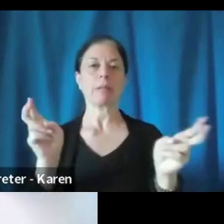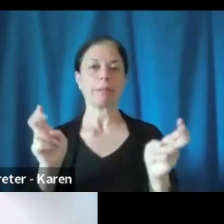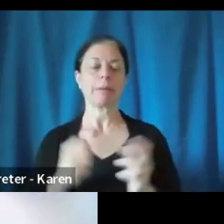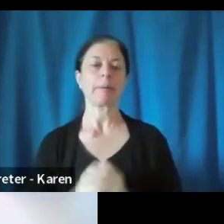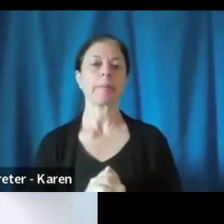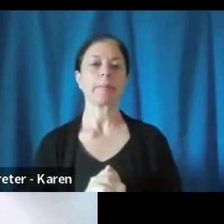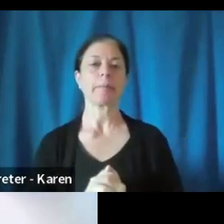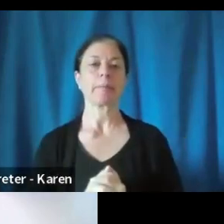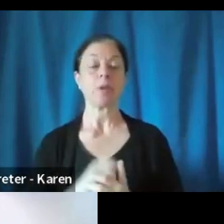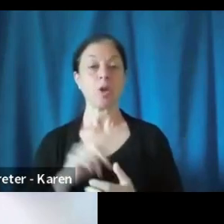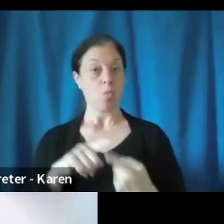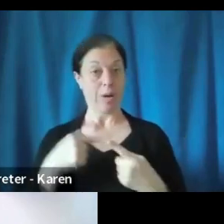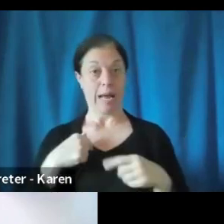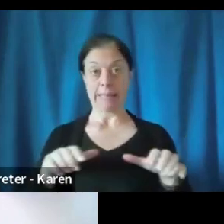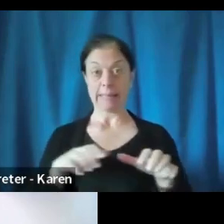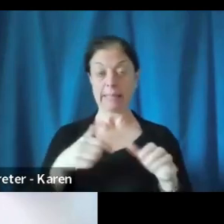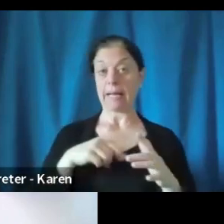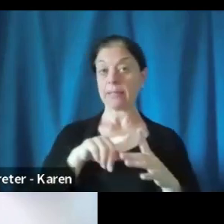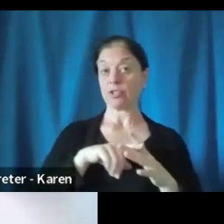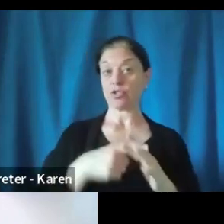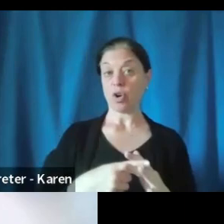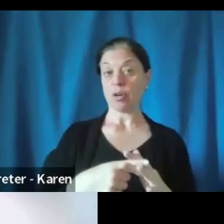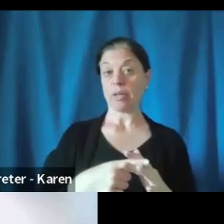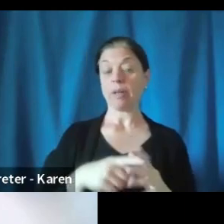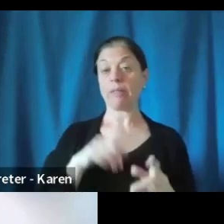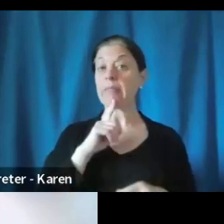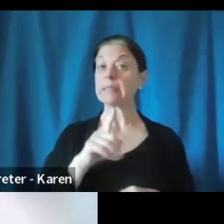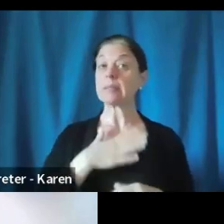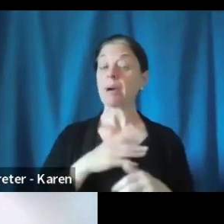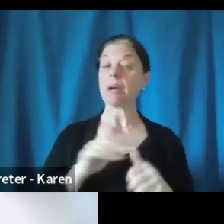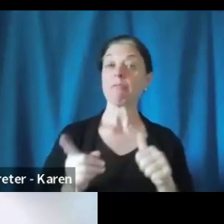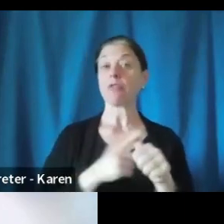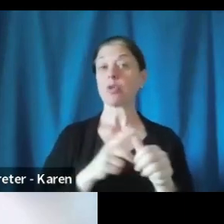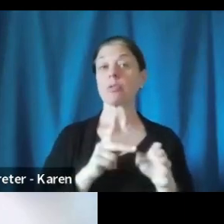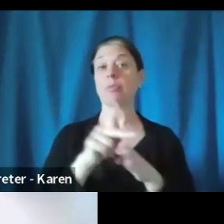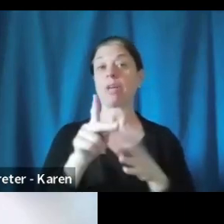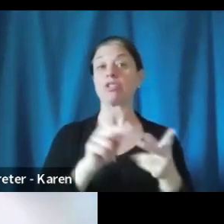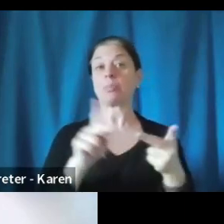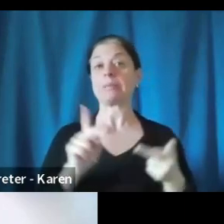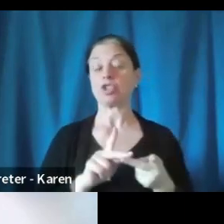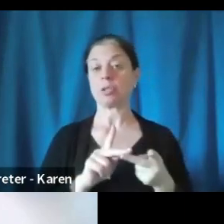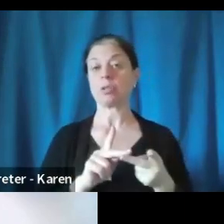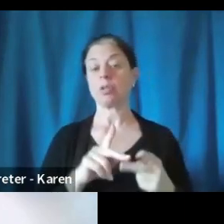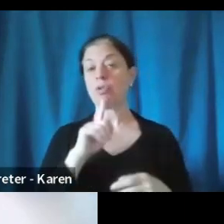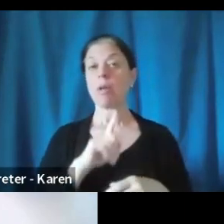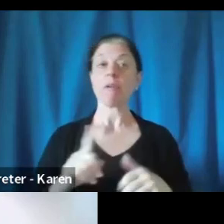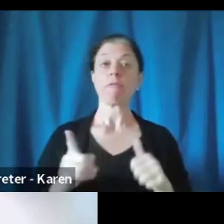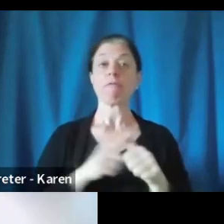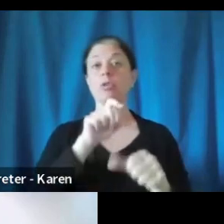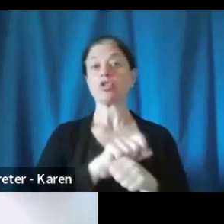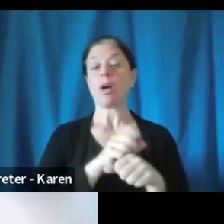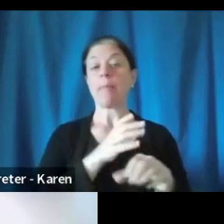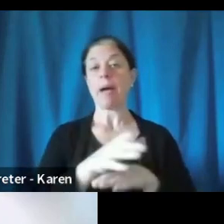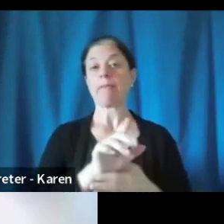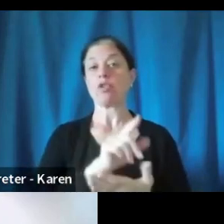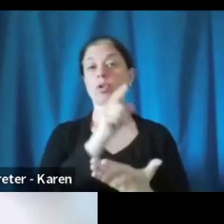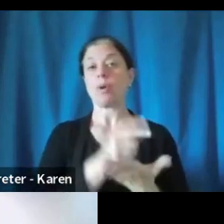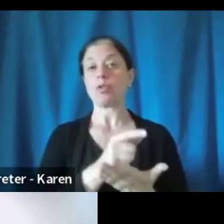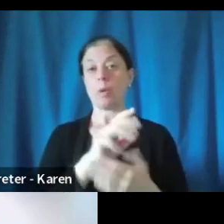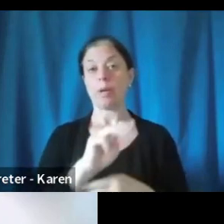important bit of advice is to find your people. So when I did this, I started, this is my first professional position.